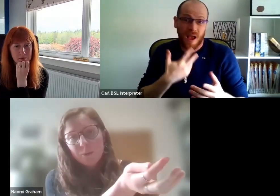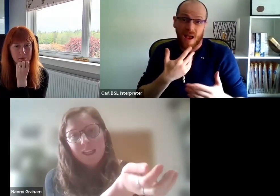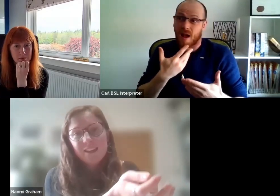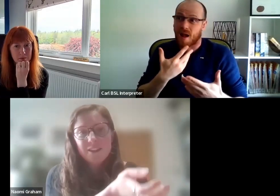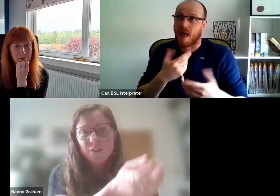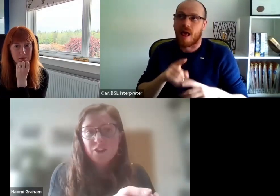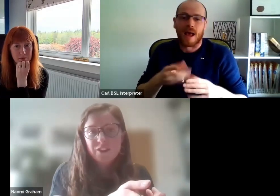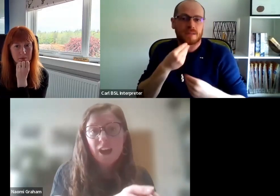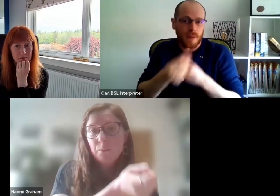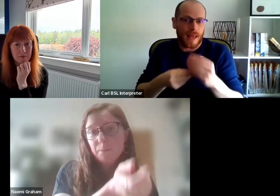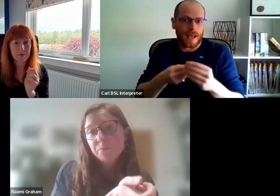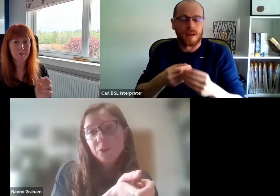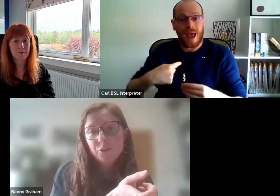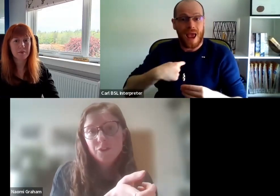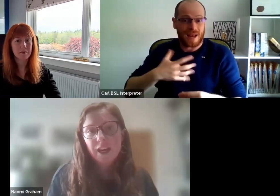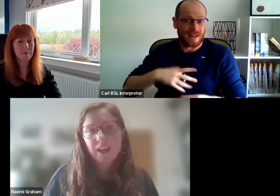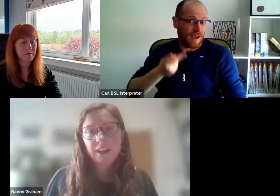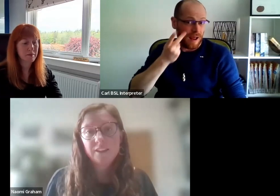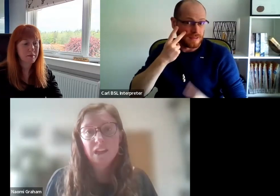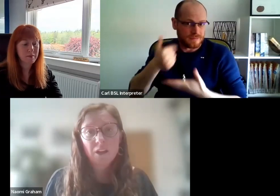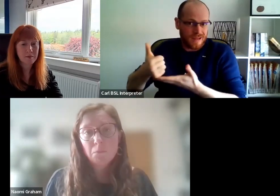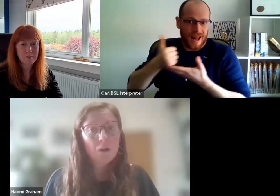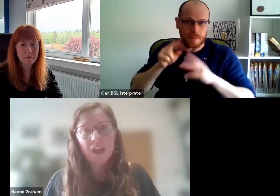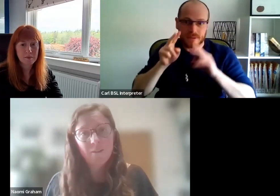Tommy needs this cushion to help him concentrate, and kids are like okay,